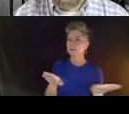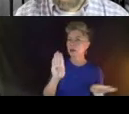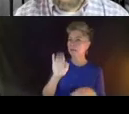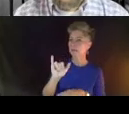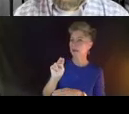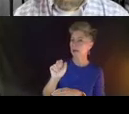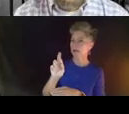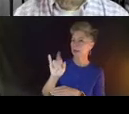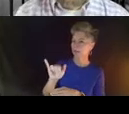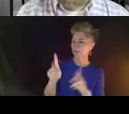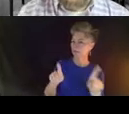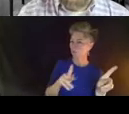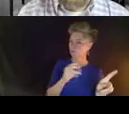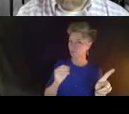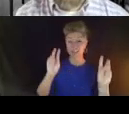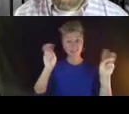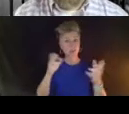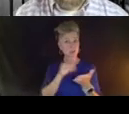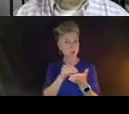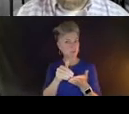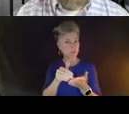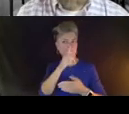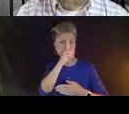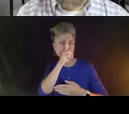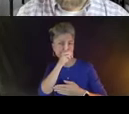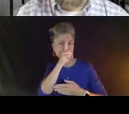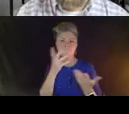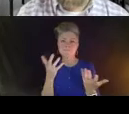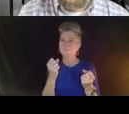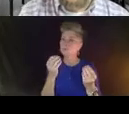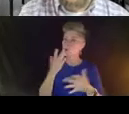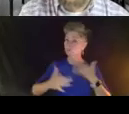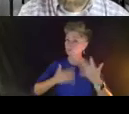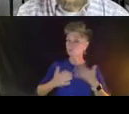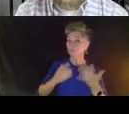So I'm really excited to kind of have this conversation and hear what Annie has to share with us.